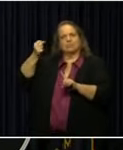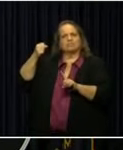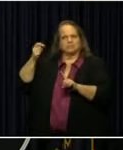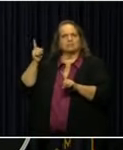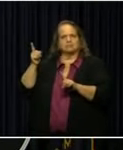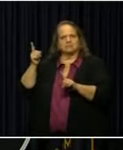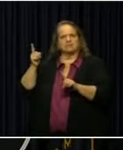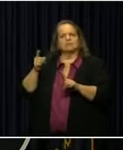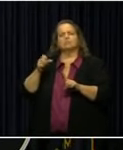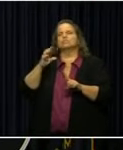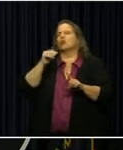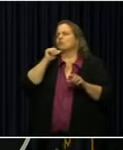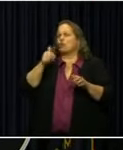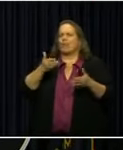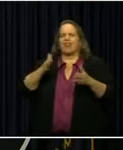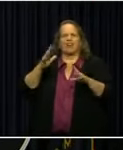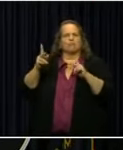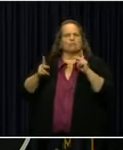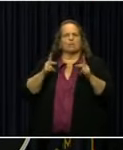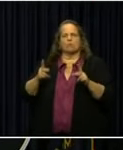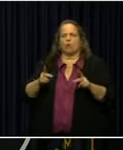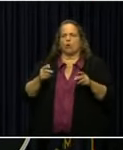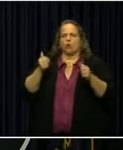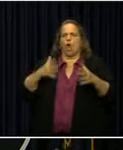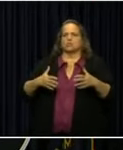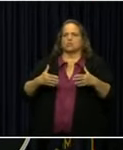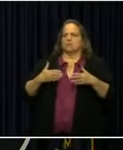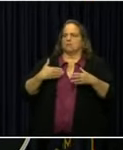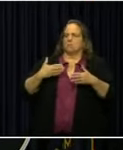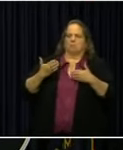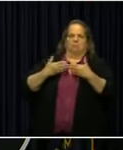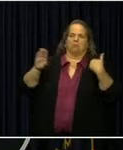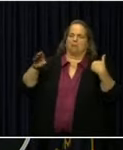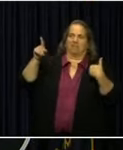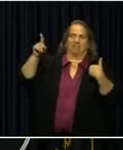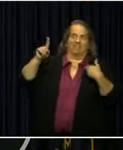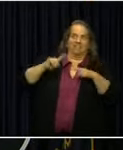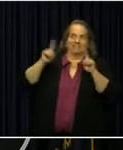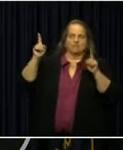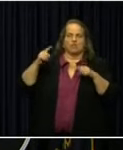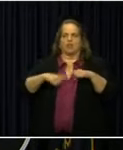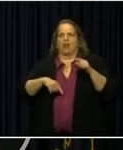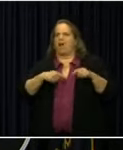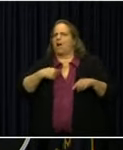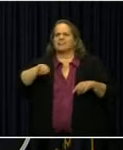THERE WE GO. HERE ARE SOME OF THE THINGS THEY SAID. YOU NEED TO GET THESE IN PLACE.